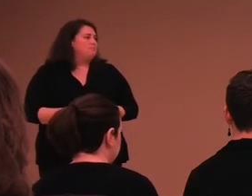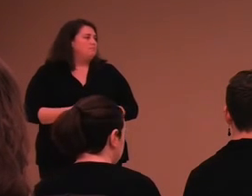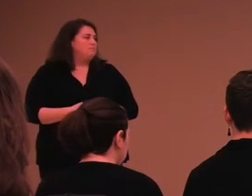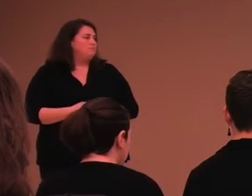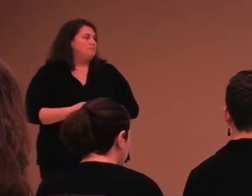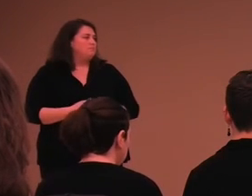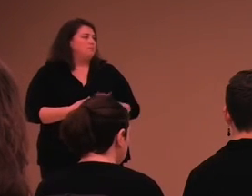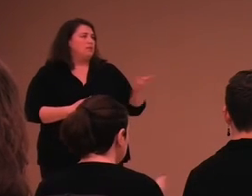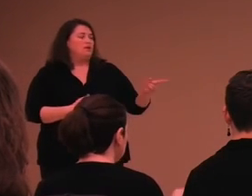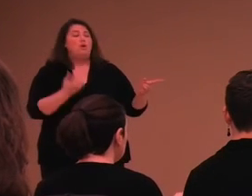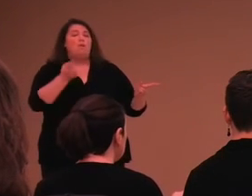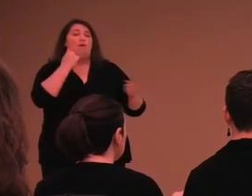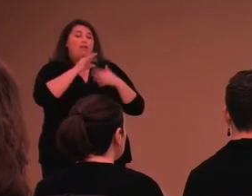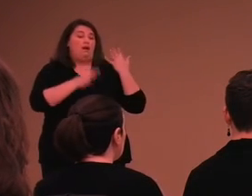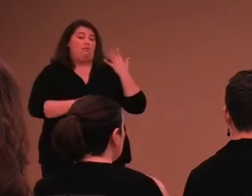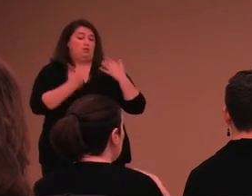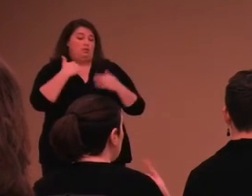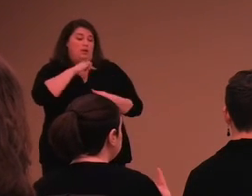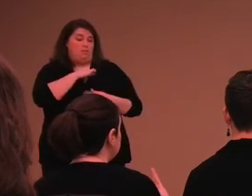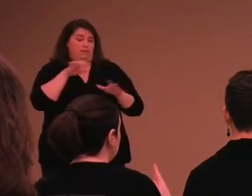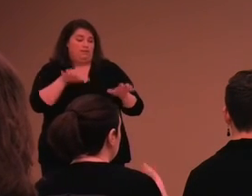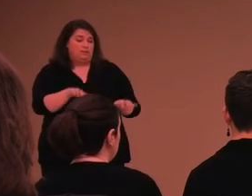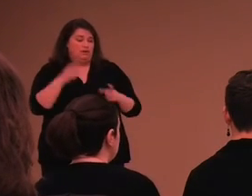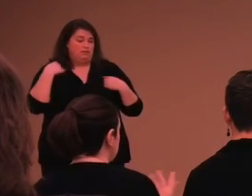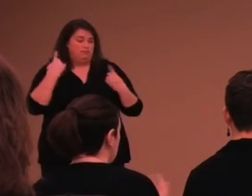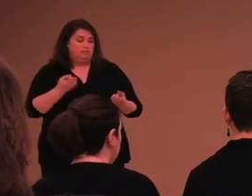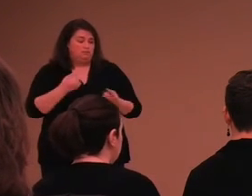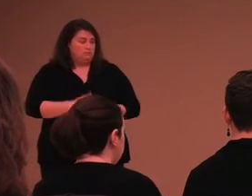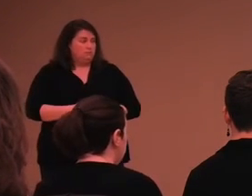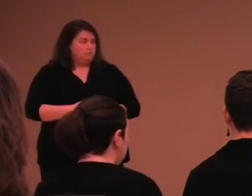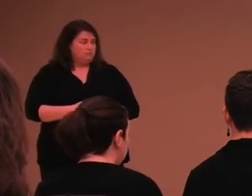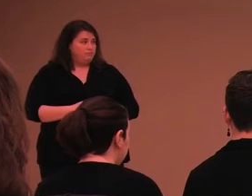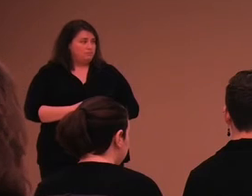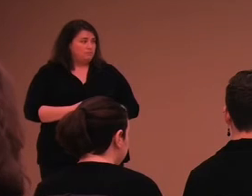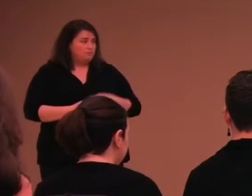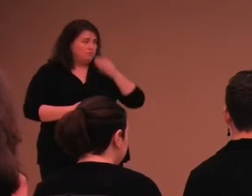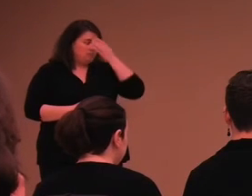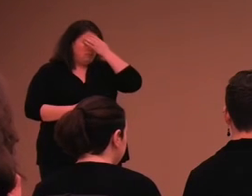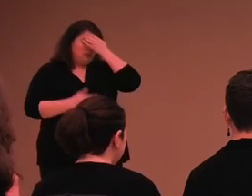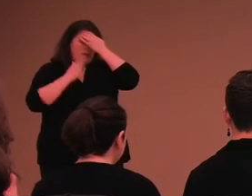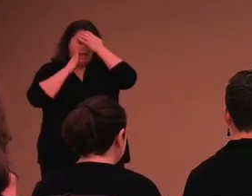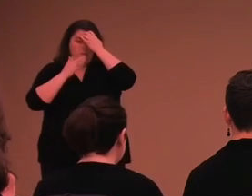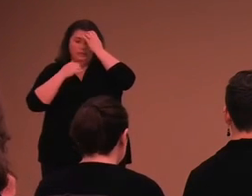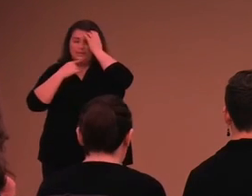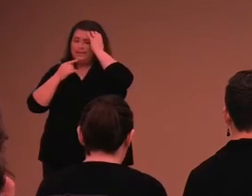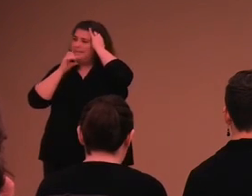One of the options that we have done is and I will say that we don't have them for every exhibit